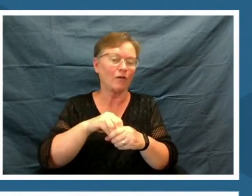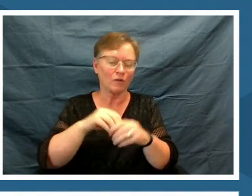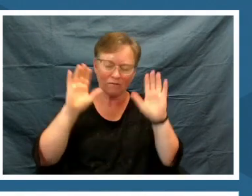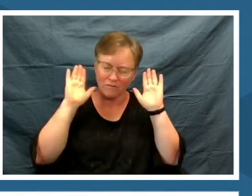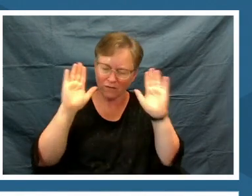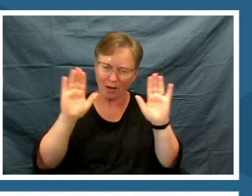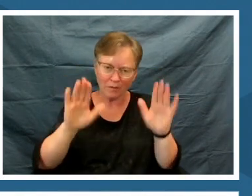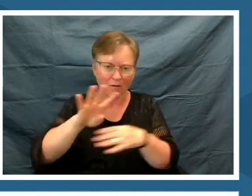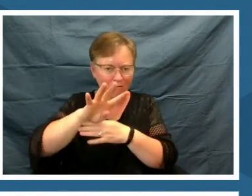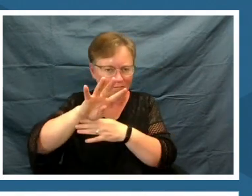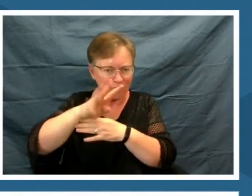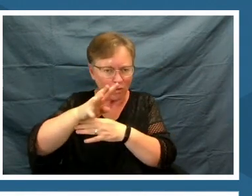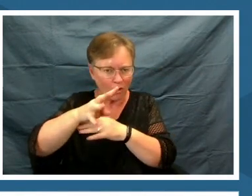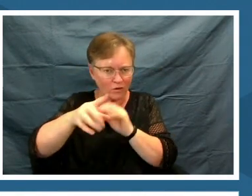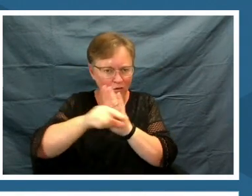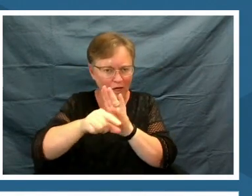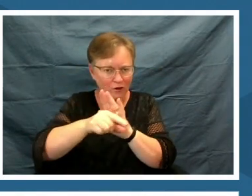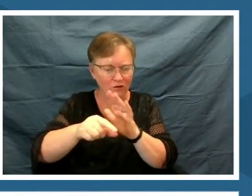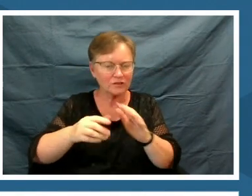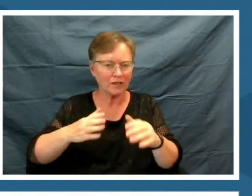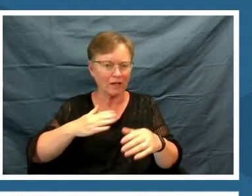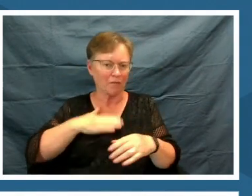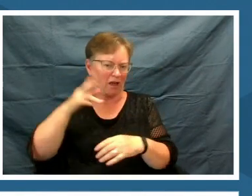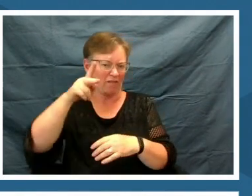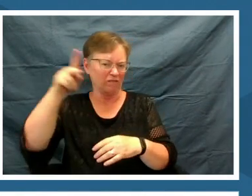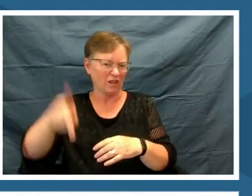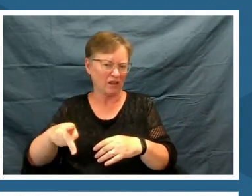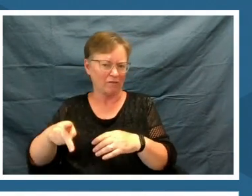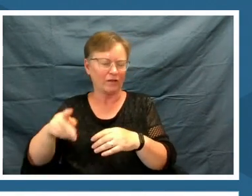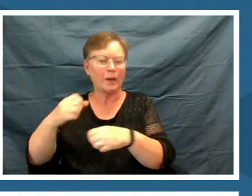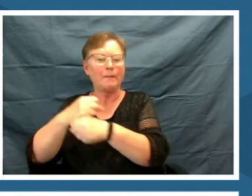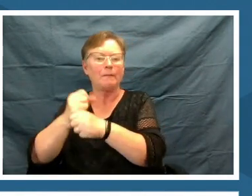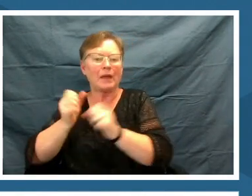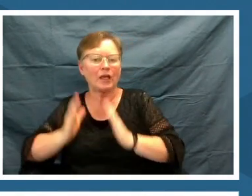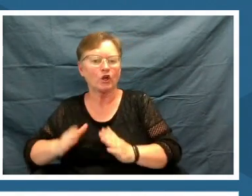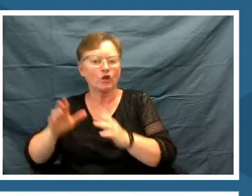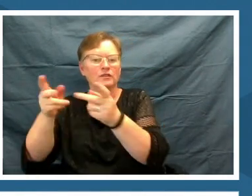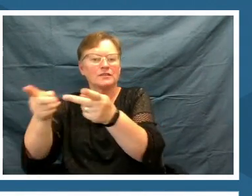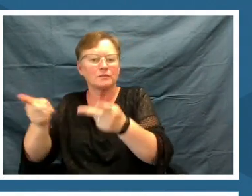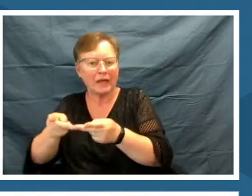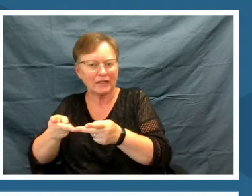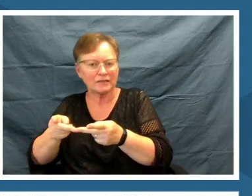space and uh i share this not